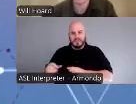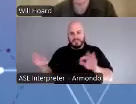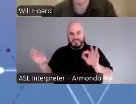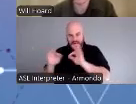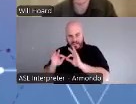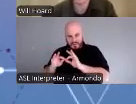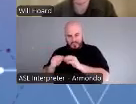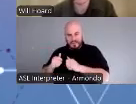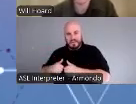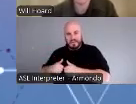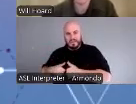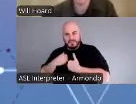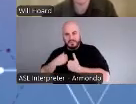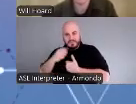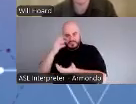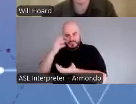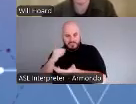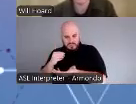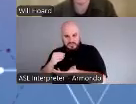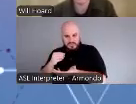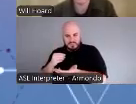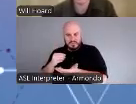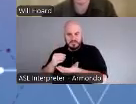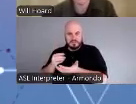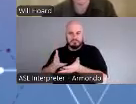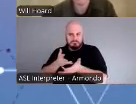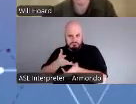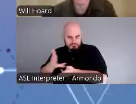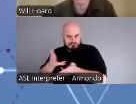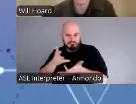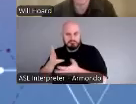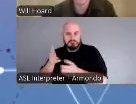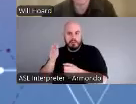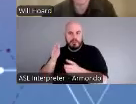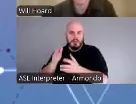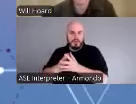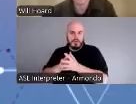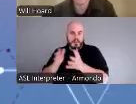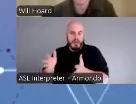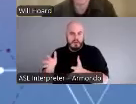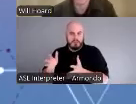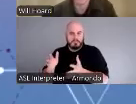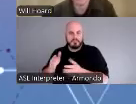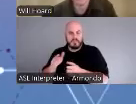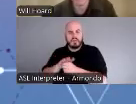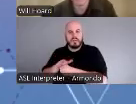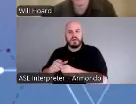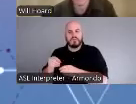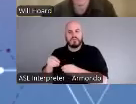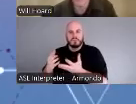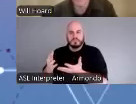to the participants enough to give them the confidence to speak to their lived experience